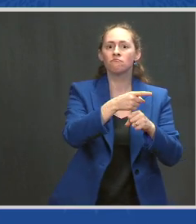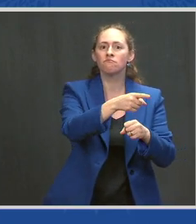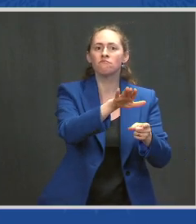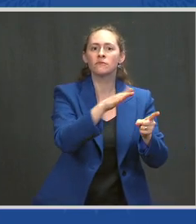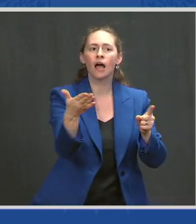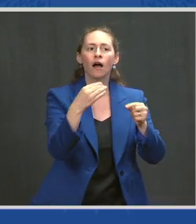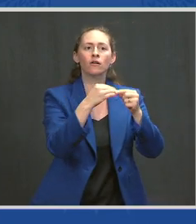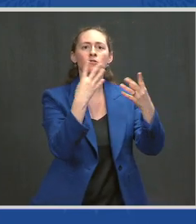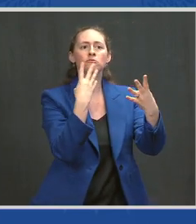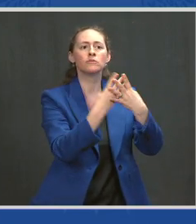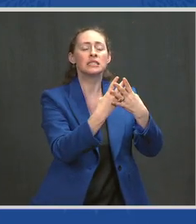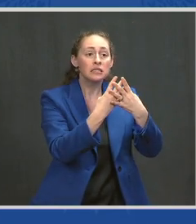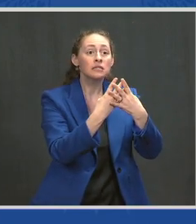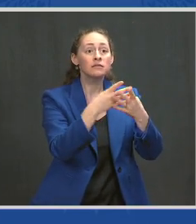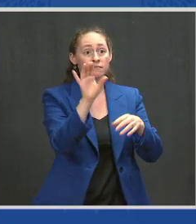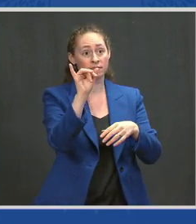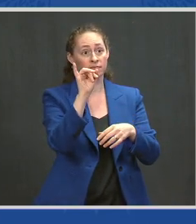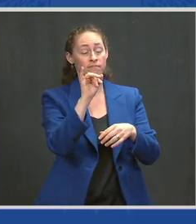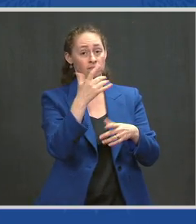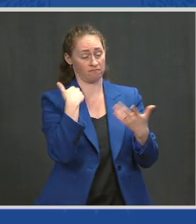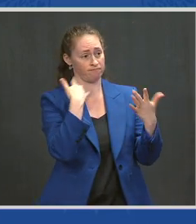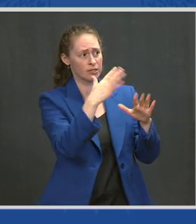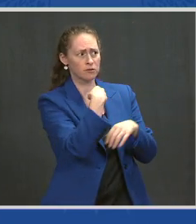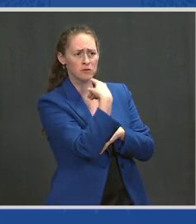I pointed out to him that it matters a great deal